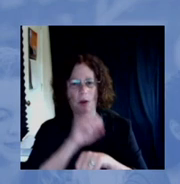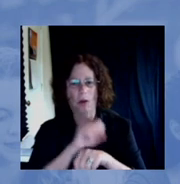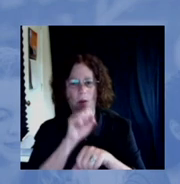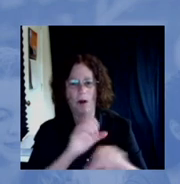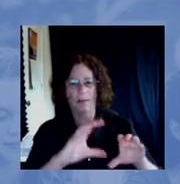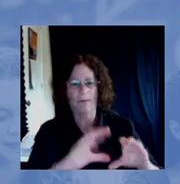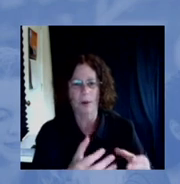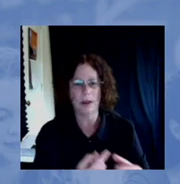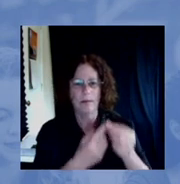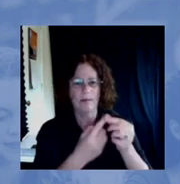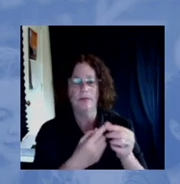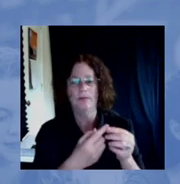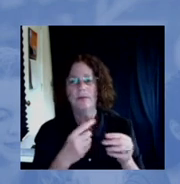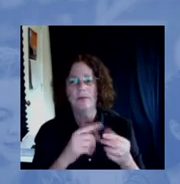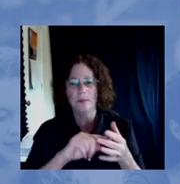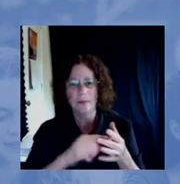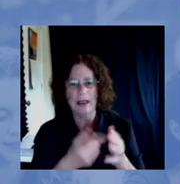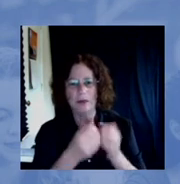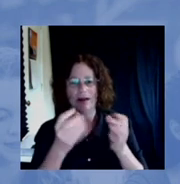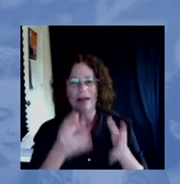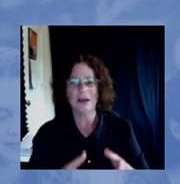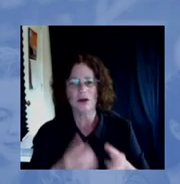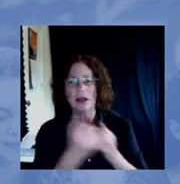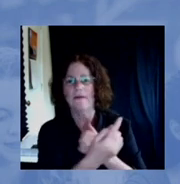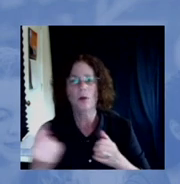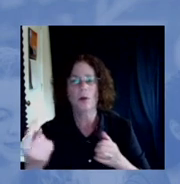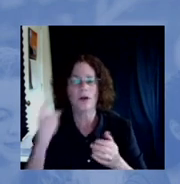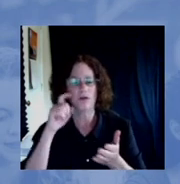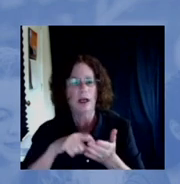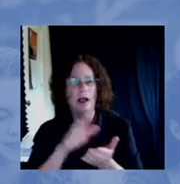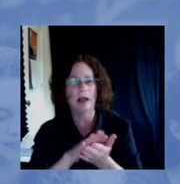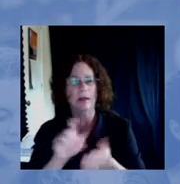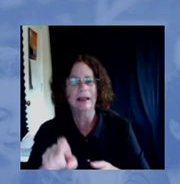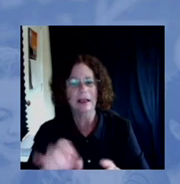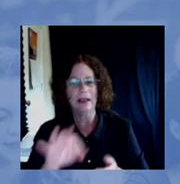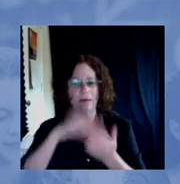EVERYBODY TO RECOGNIZE THE ACADEMIC NEEDS OF STUDENTS BUT ALSO RECOGNIZE THE SOCIAL